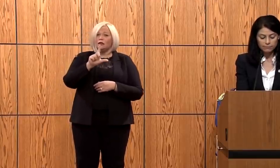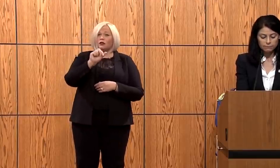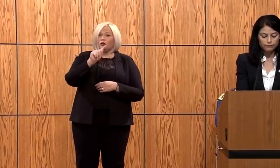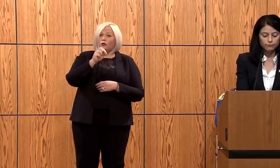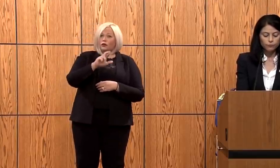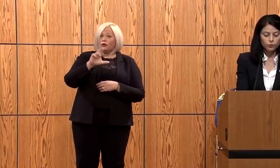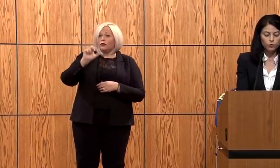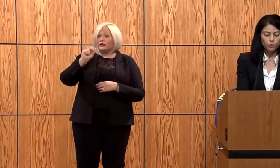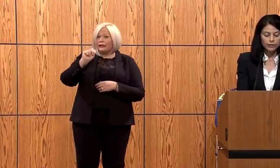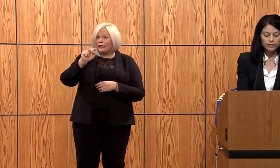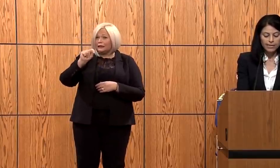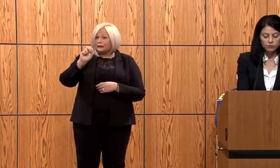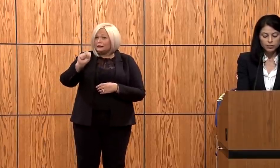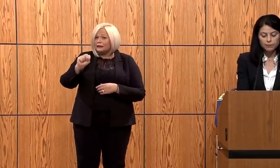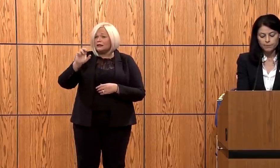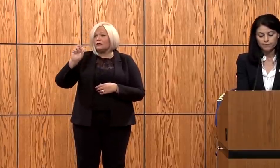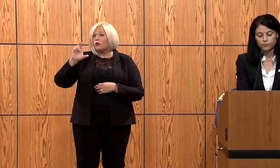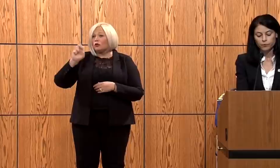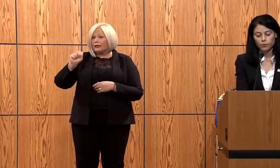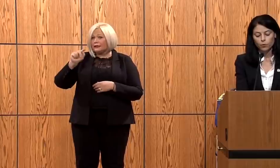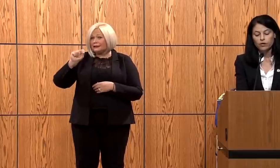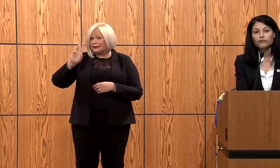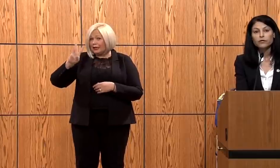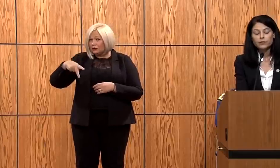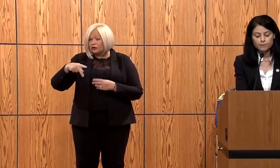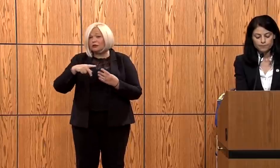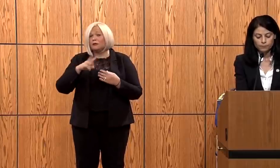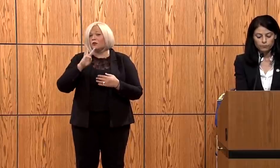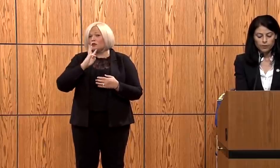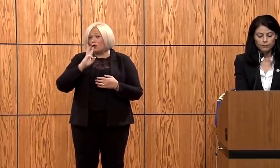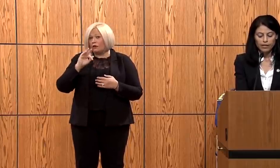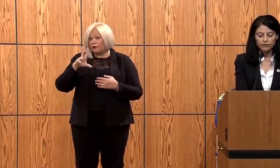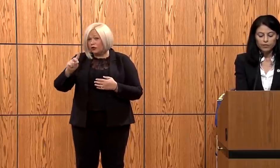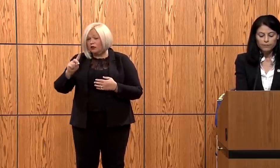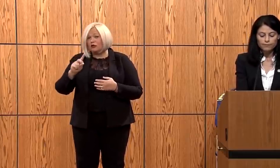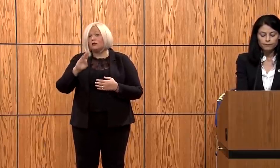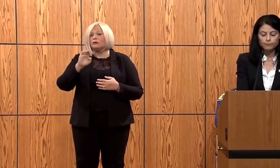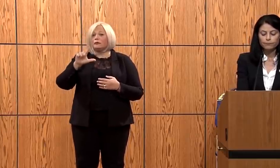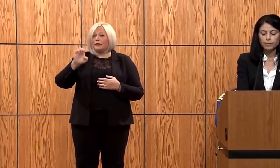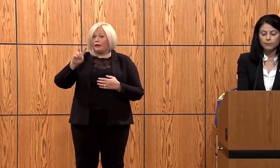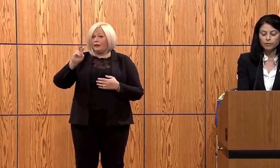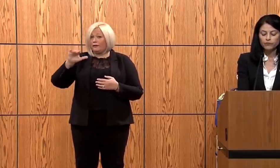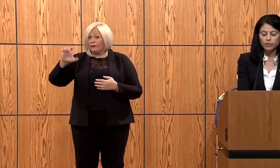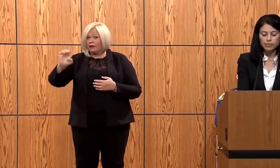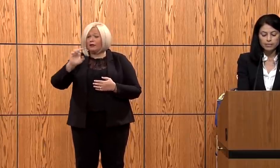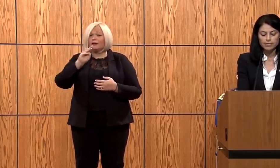STATE, INCLUDING IN THE COMMUNITIES OF GRAND RAPIDS, COMMUNITIES OF GRAND RAPIDS, HARTLAND, LUTHER, CANTON, ORION